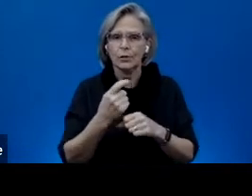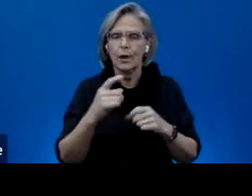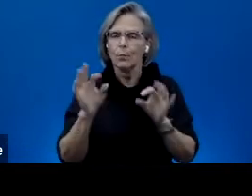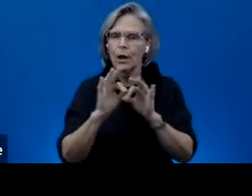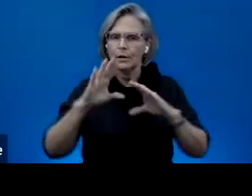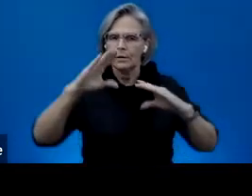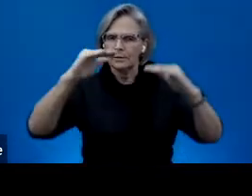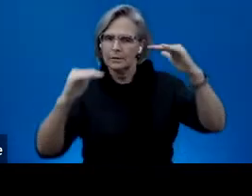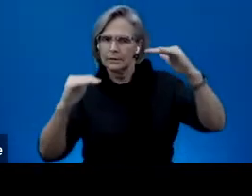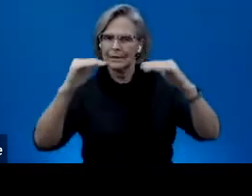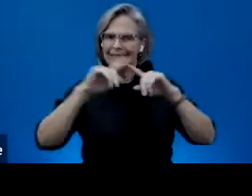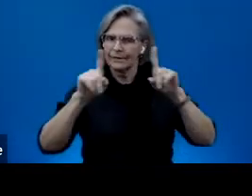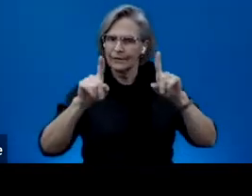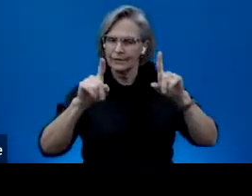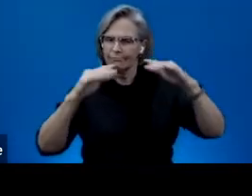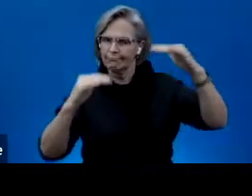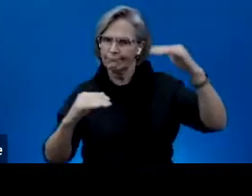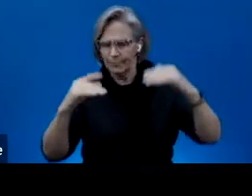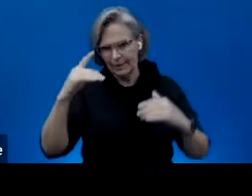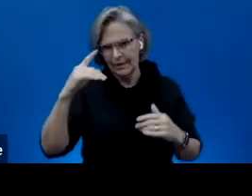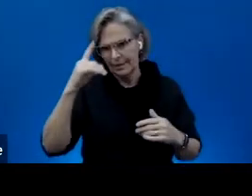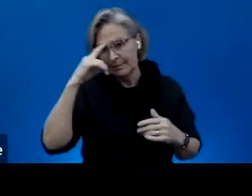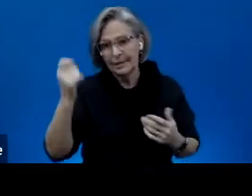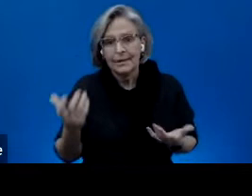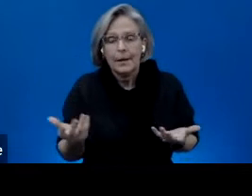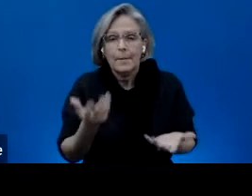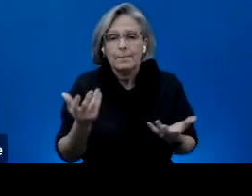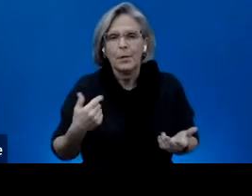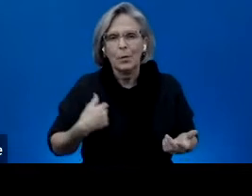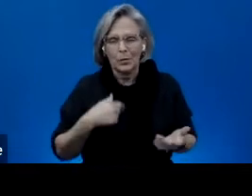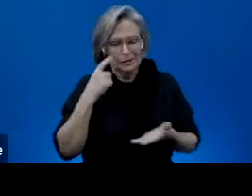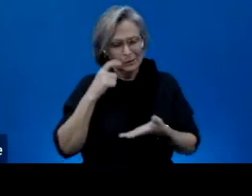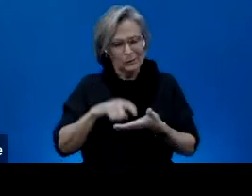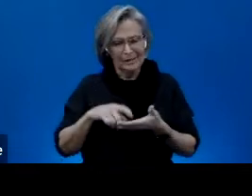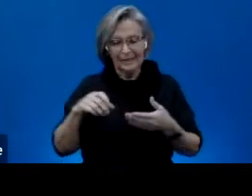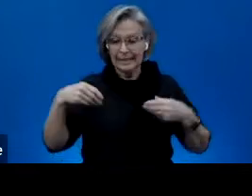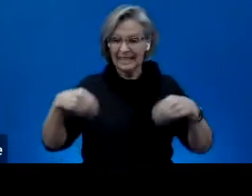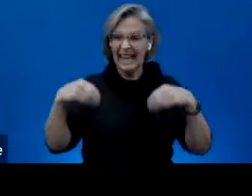for those points as well just because we found that maybe the sales weren't what they were and we think